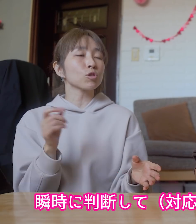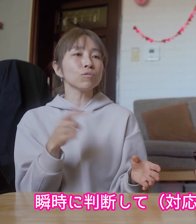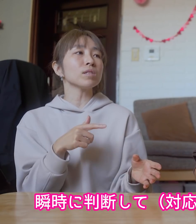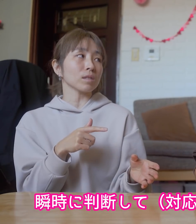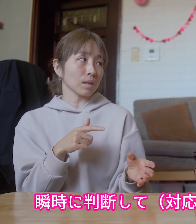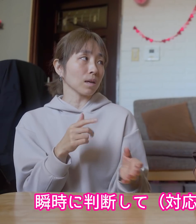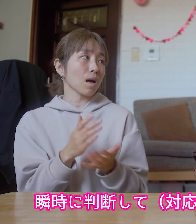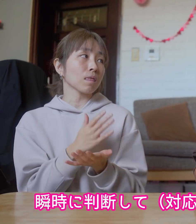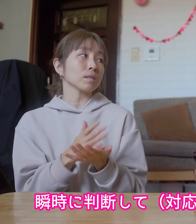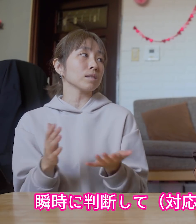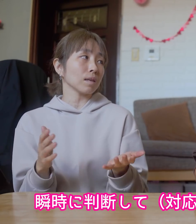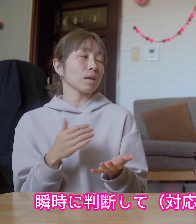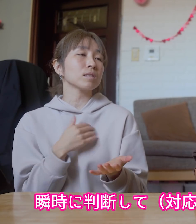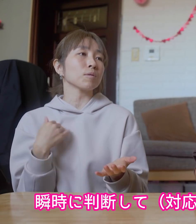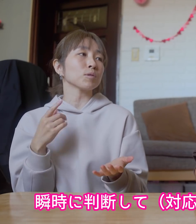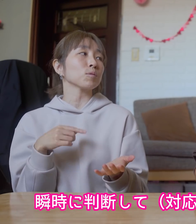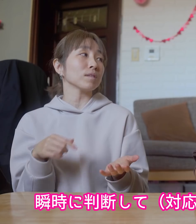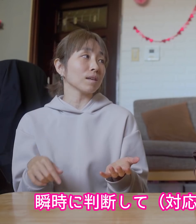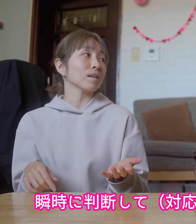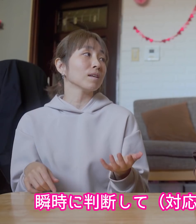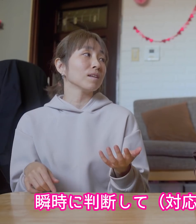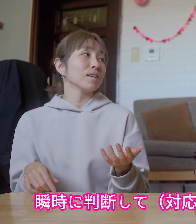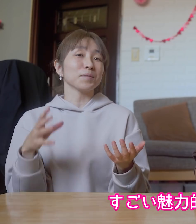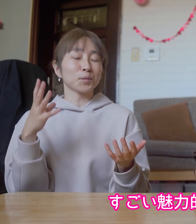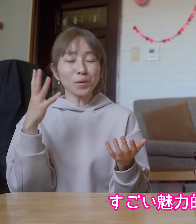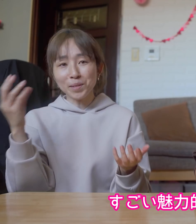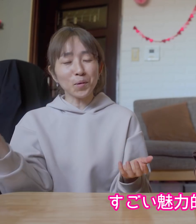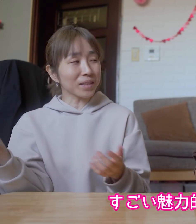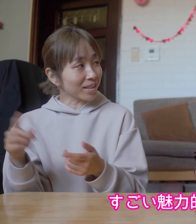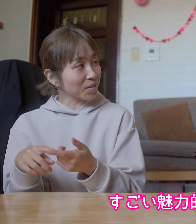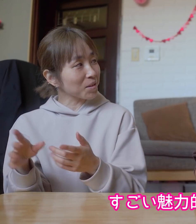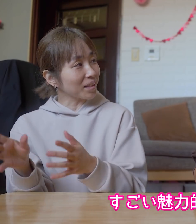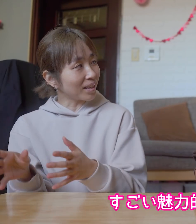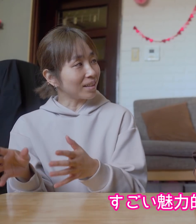(Mom)People who can instantly judge and respond to others are very attractive,